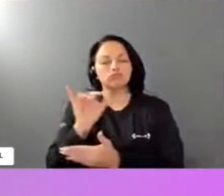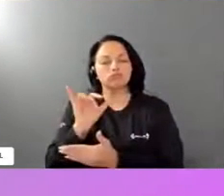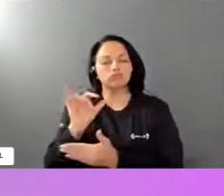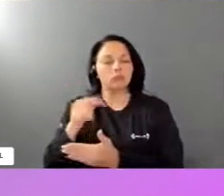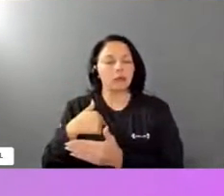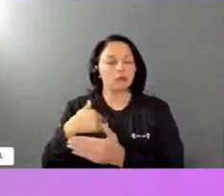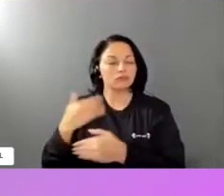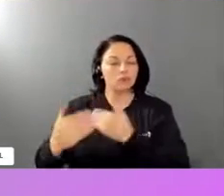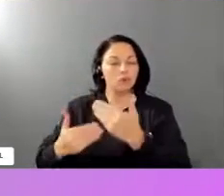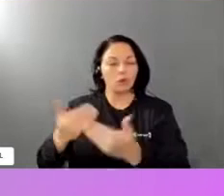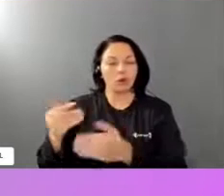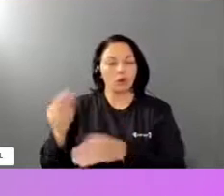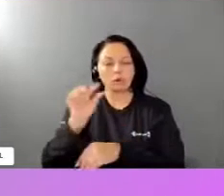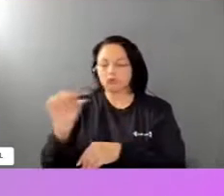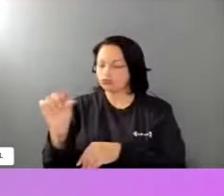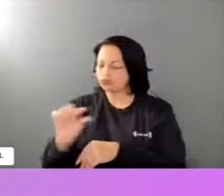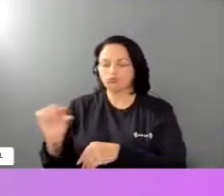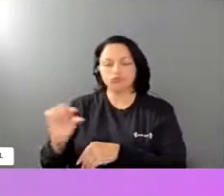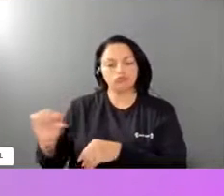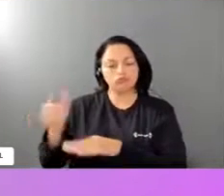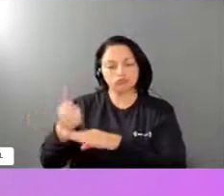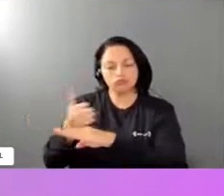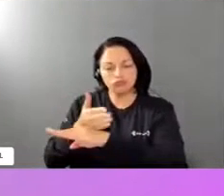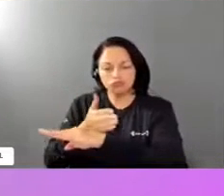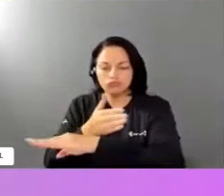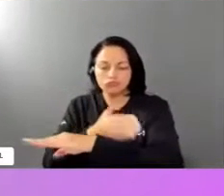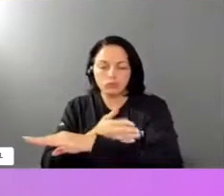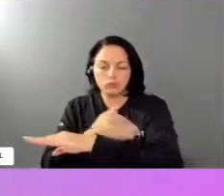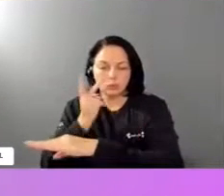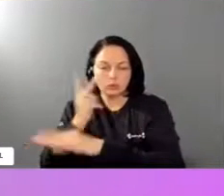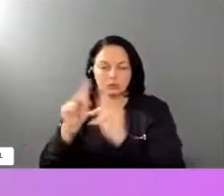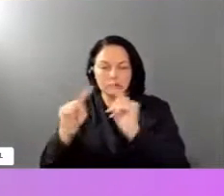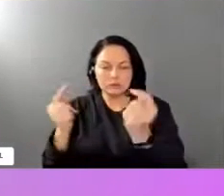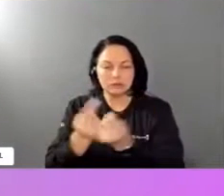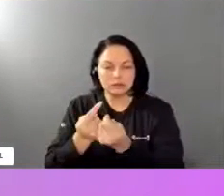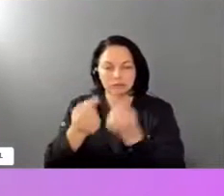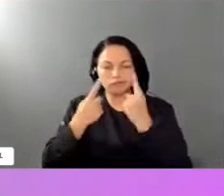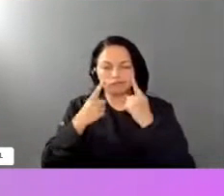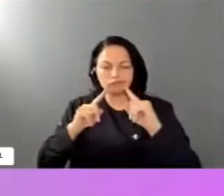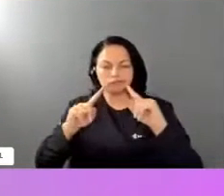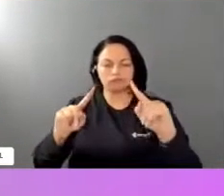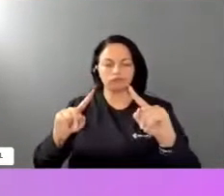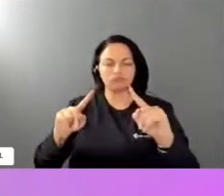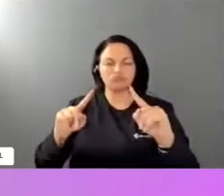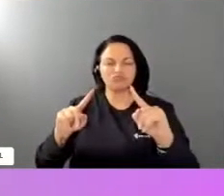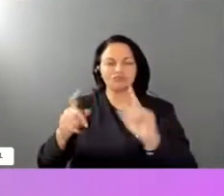coverage. On this slide I ever dynamic analysis scanning might look like. I use use